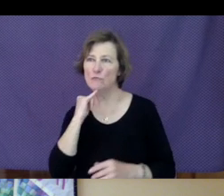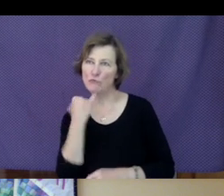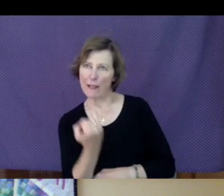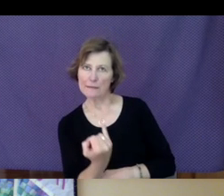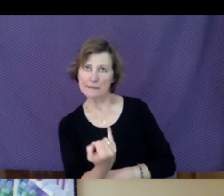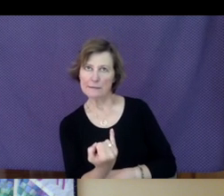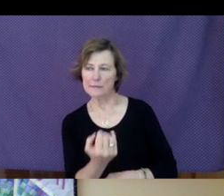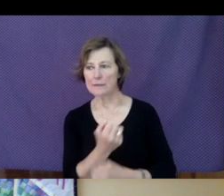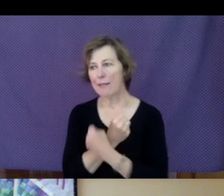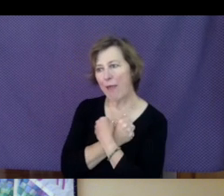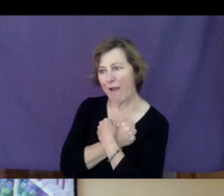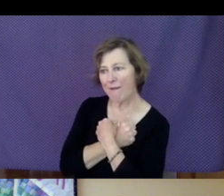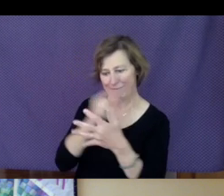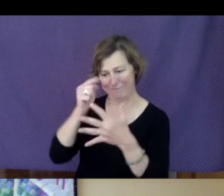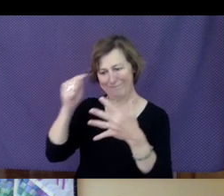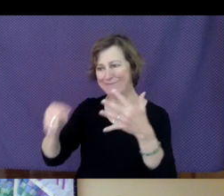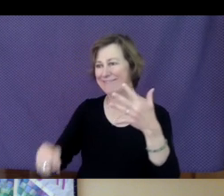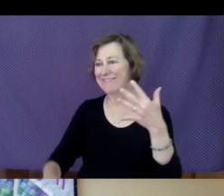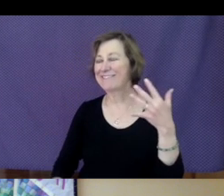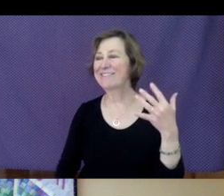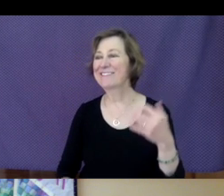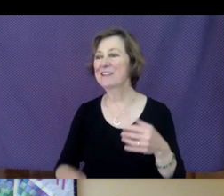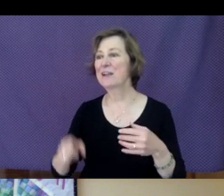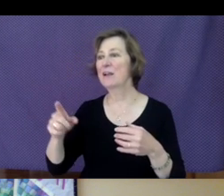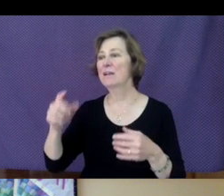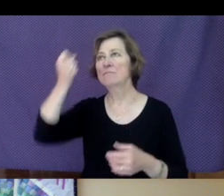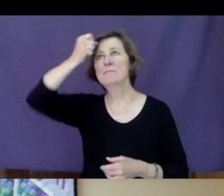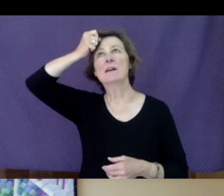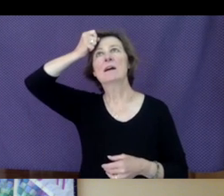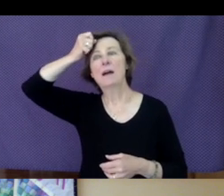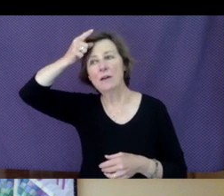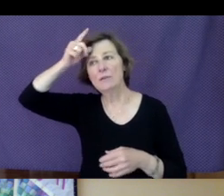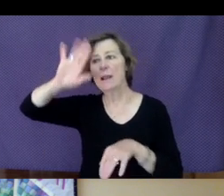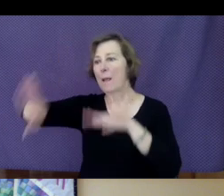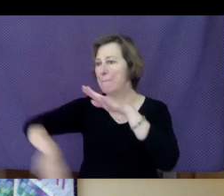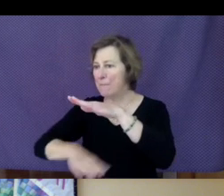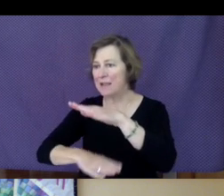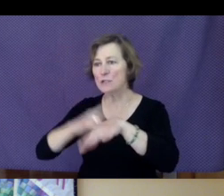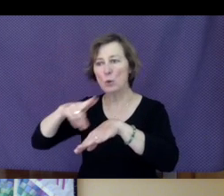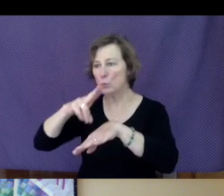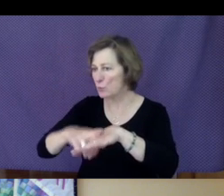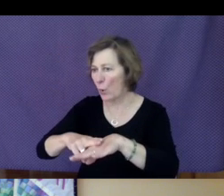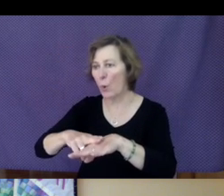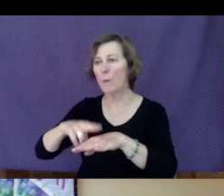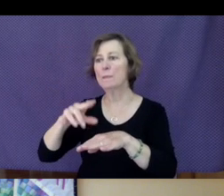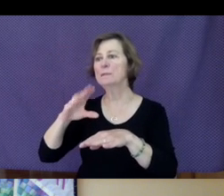You've grasped the basic norms and values of our culture You're amazing!